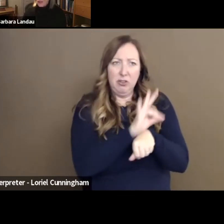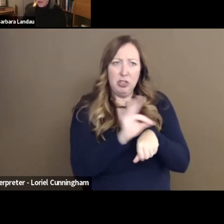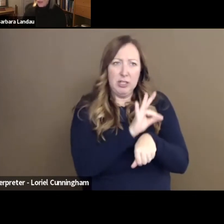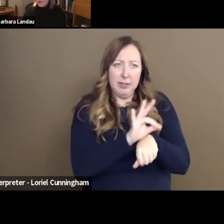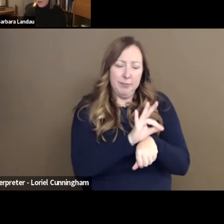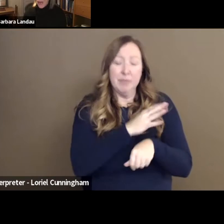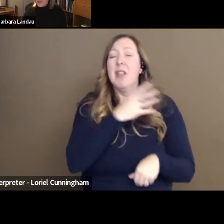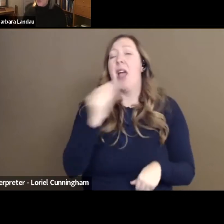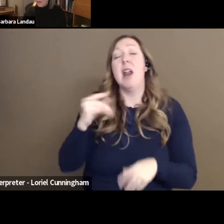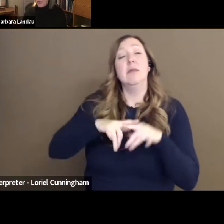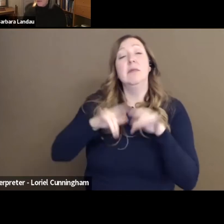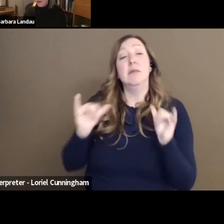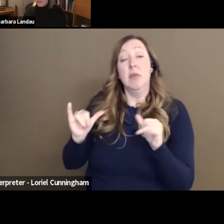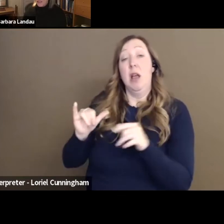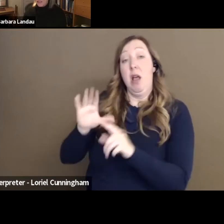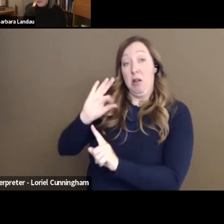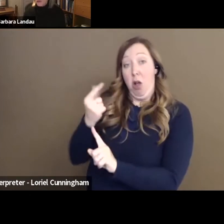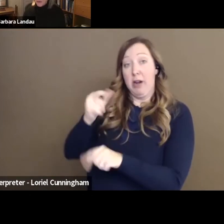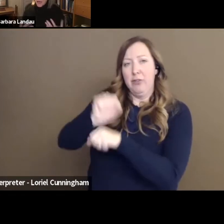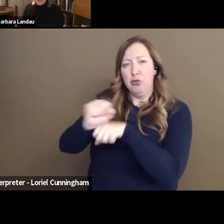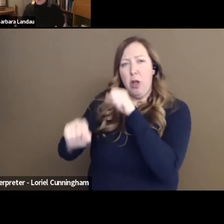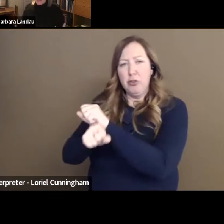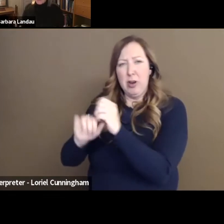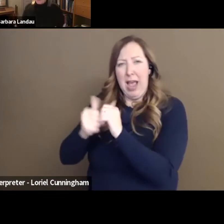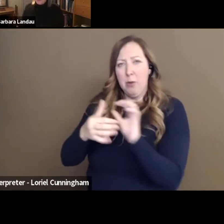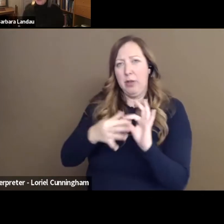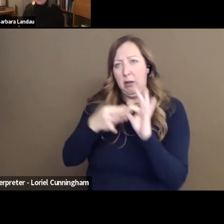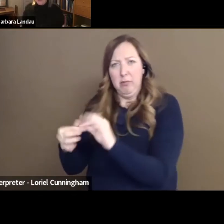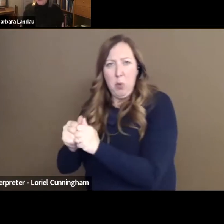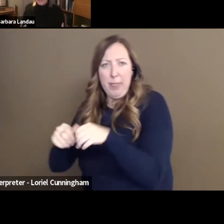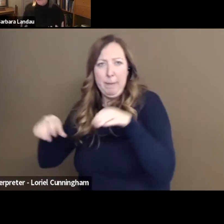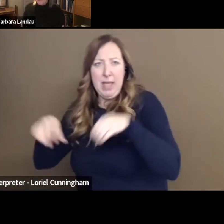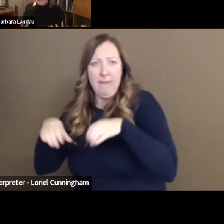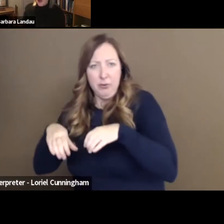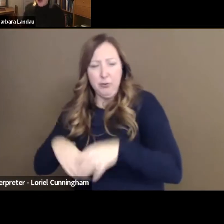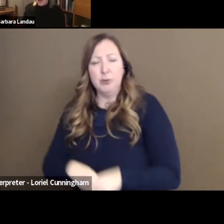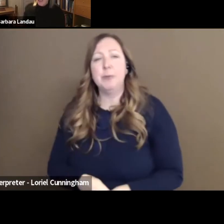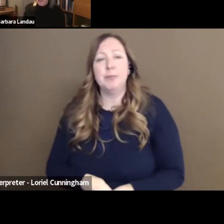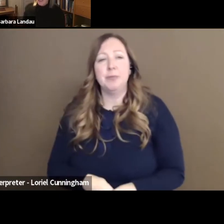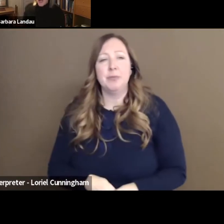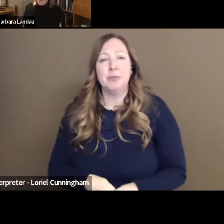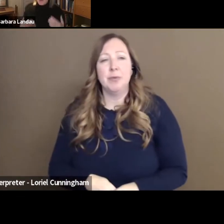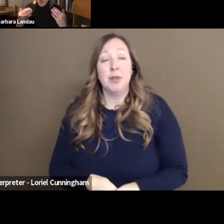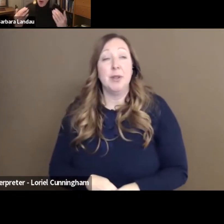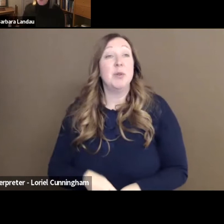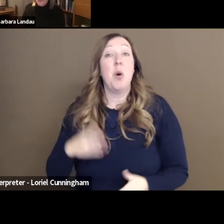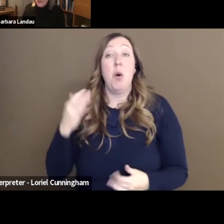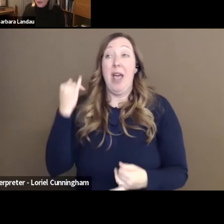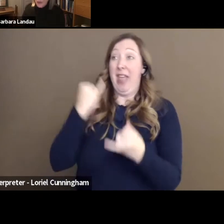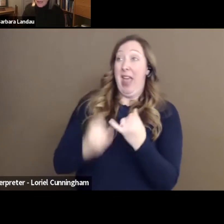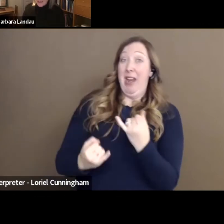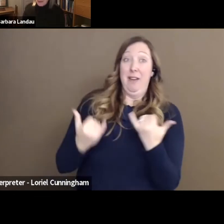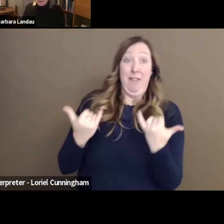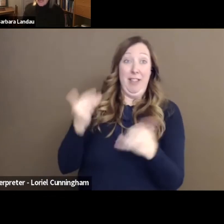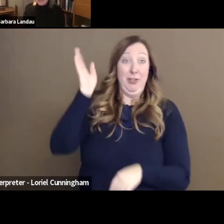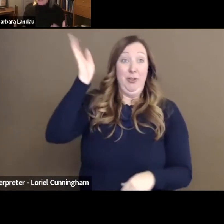terms of the actual behavior that we see so if i come up with an explanation at the end of this talk